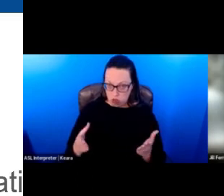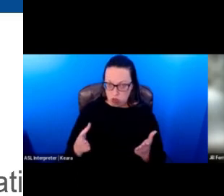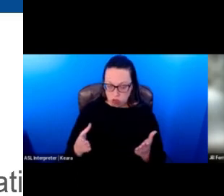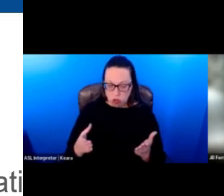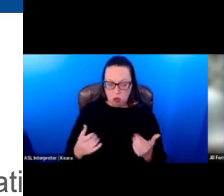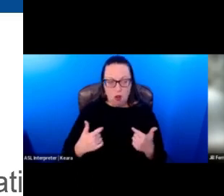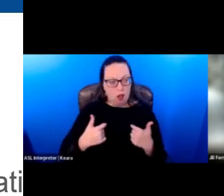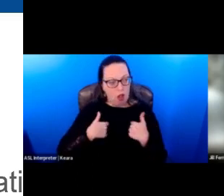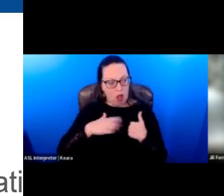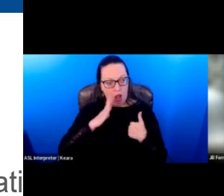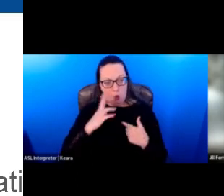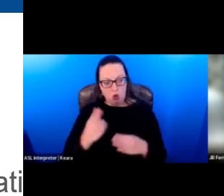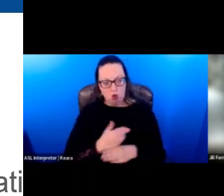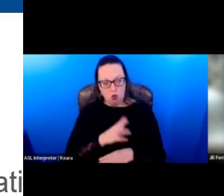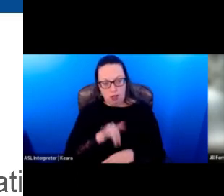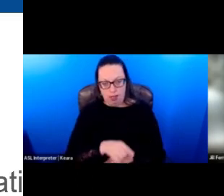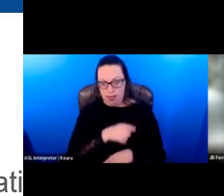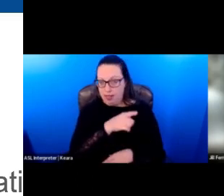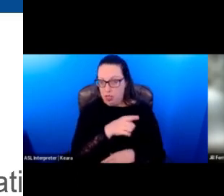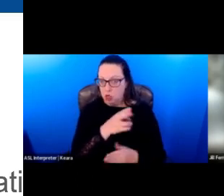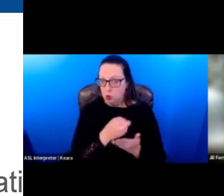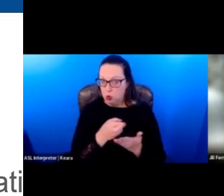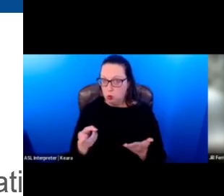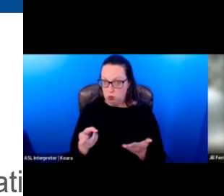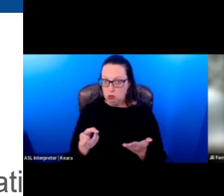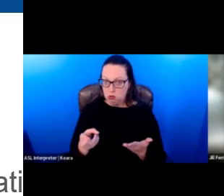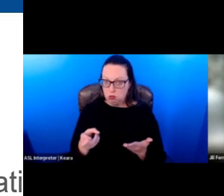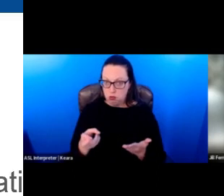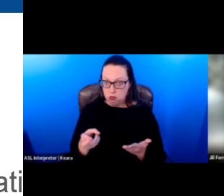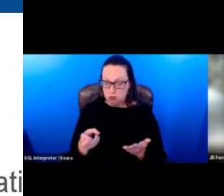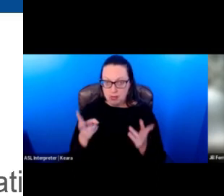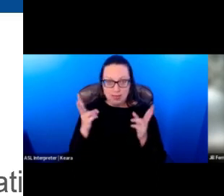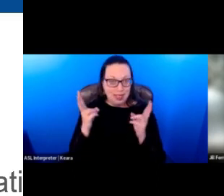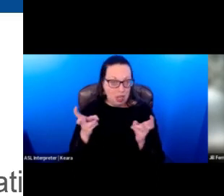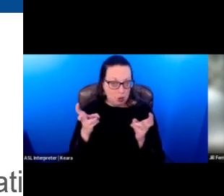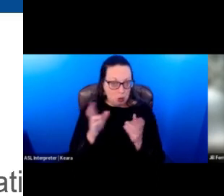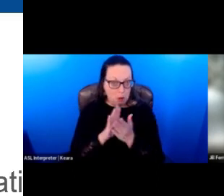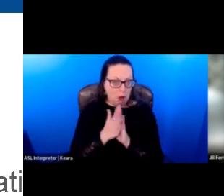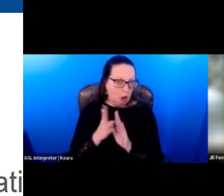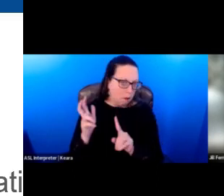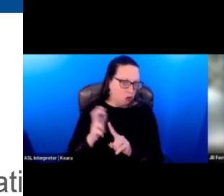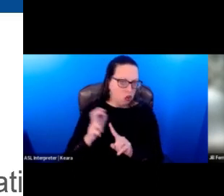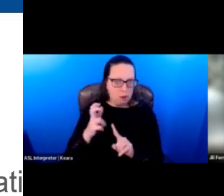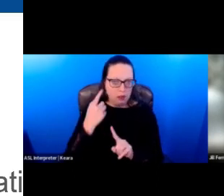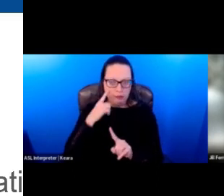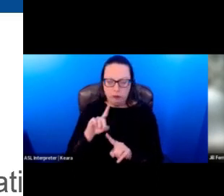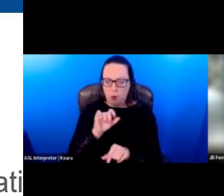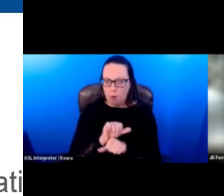would use this resource and it's titled Become a Champion for Employment! Guiding People with